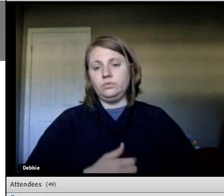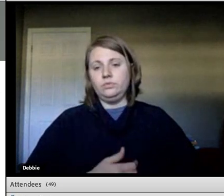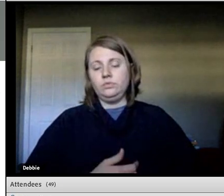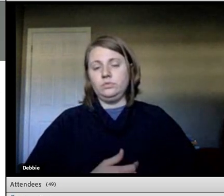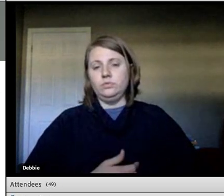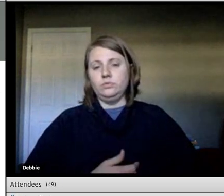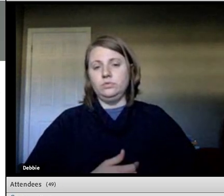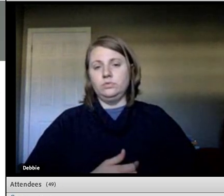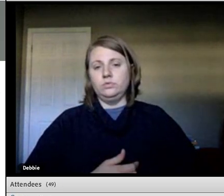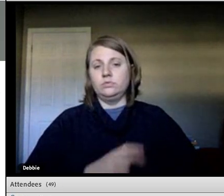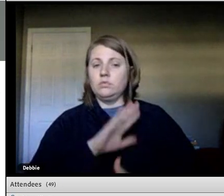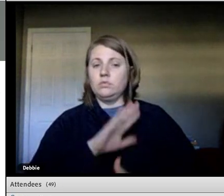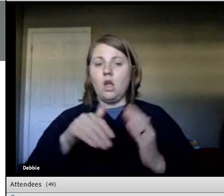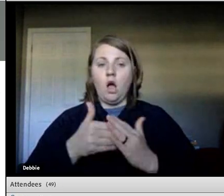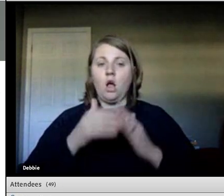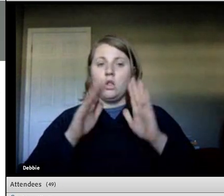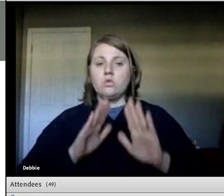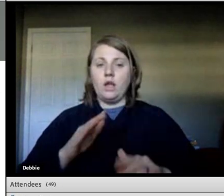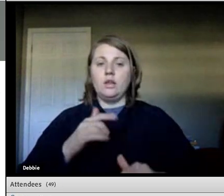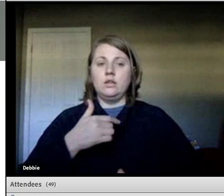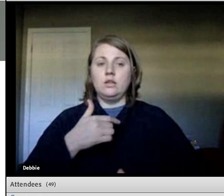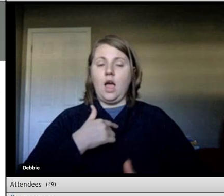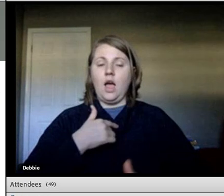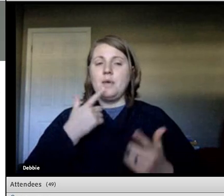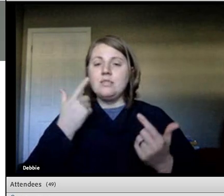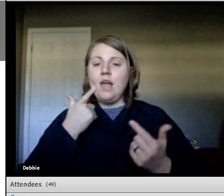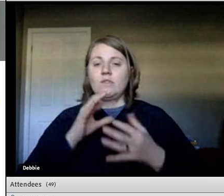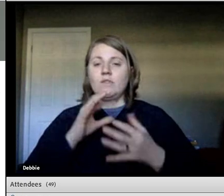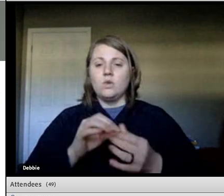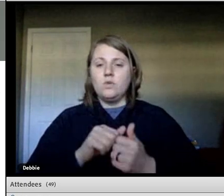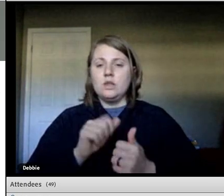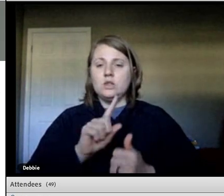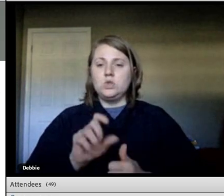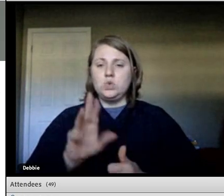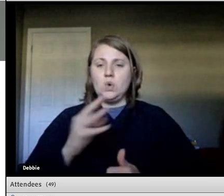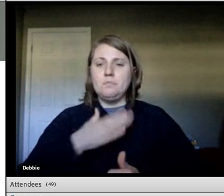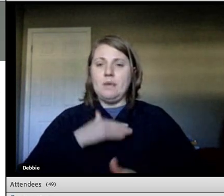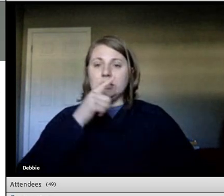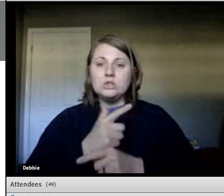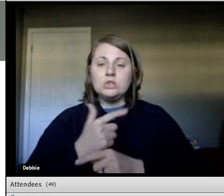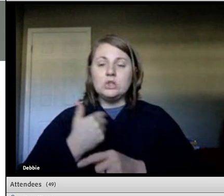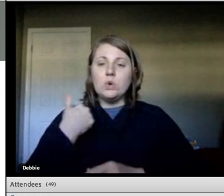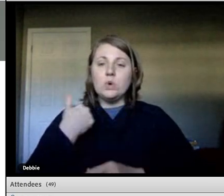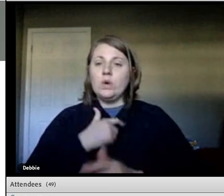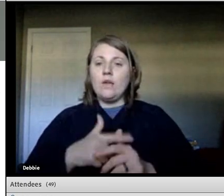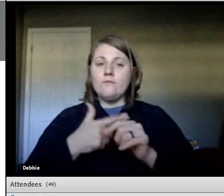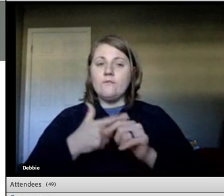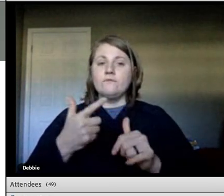I'm laughing about Zoom because my sister, when we first, you know, in the midst of quarantine, we were going to do a Zoom meeting,